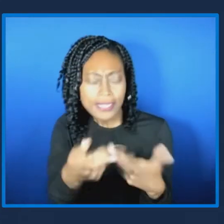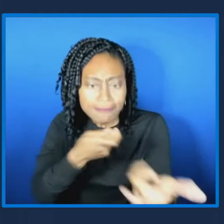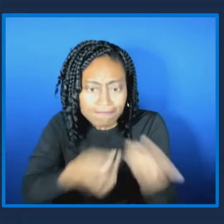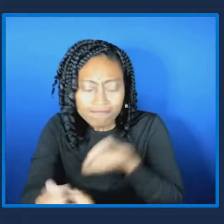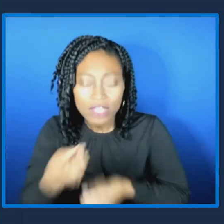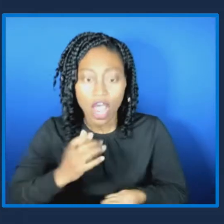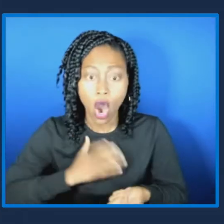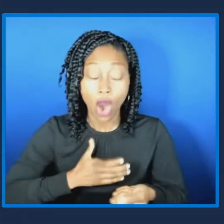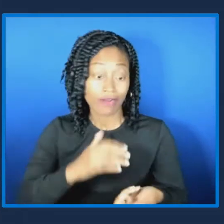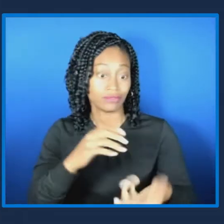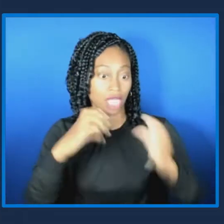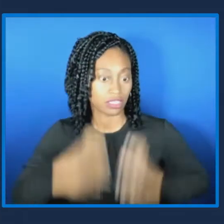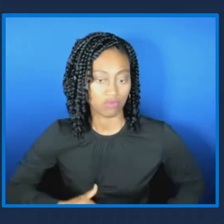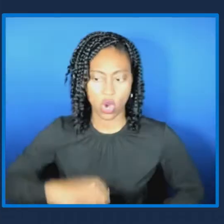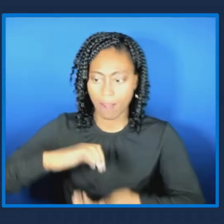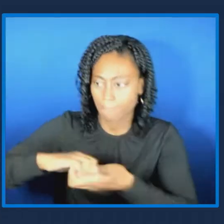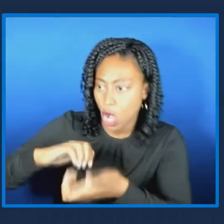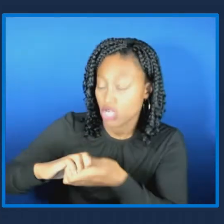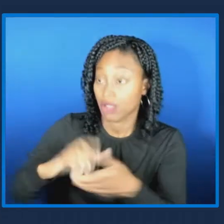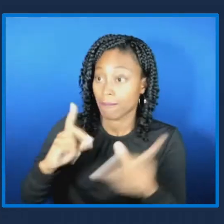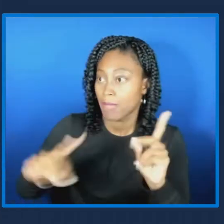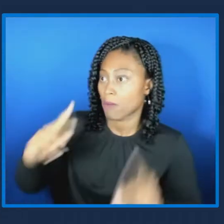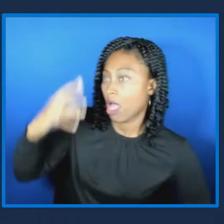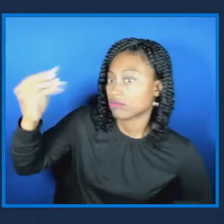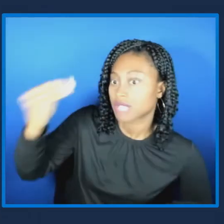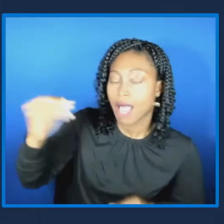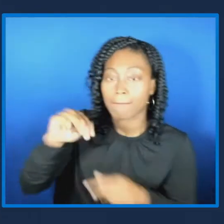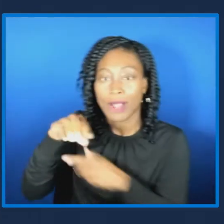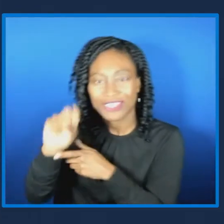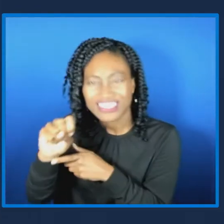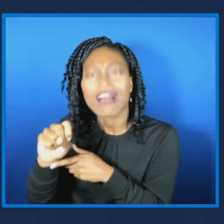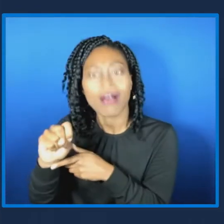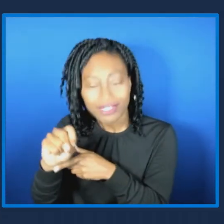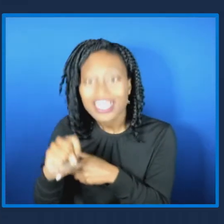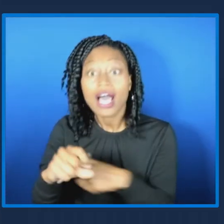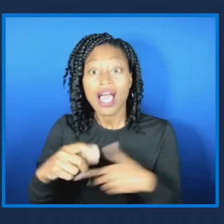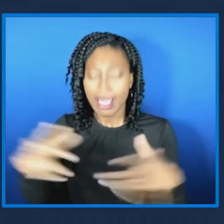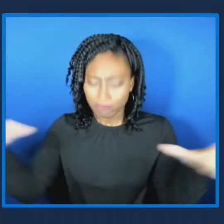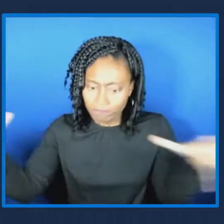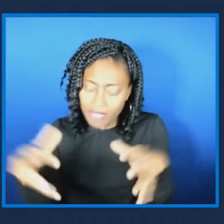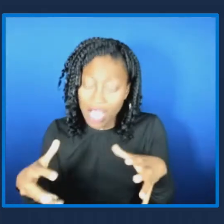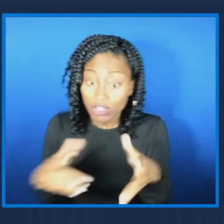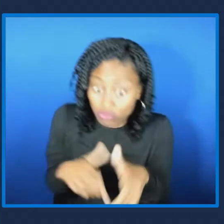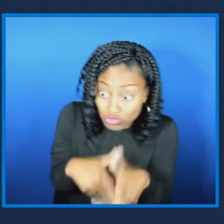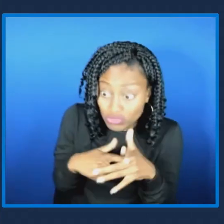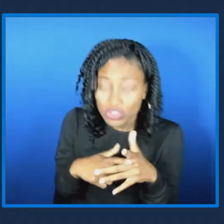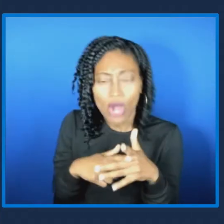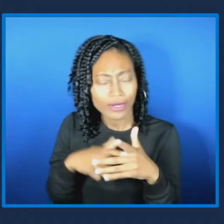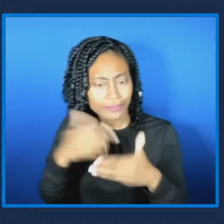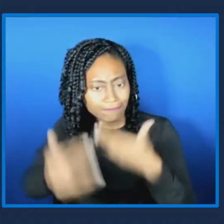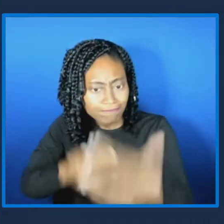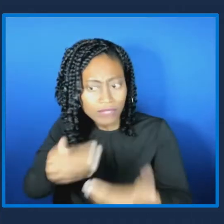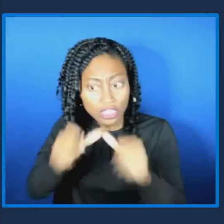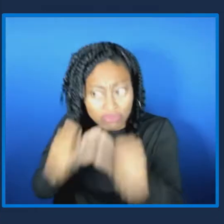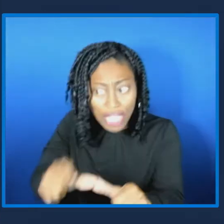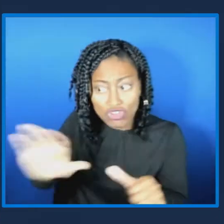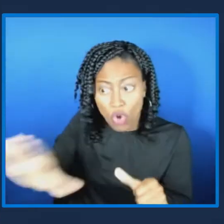those folks outside of Microsoft, and how they can start and continue on their own journey of accessibility and inclusion.